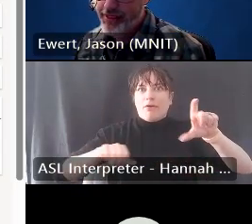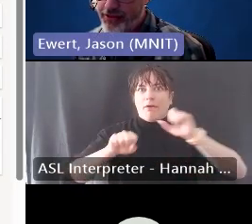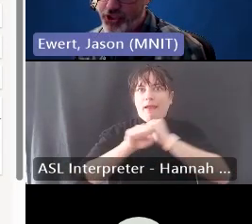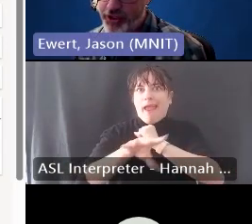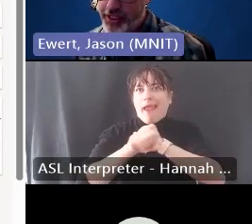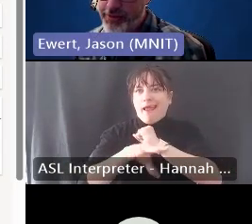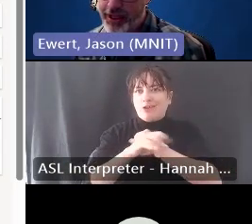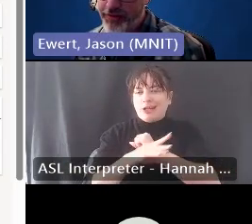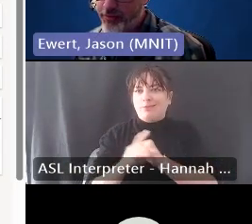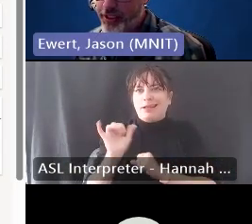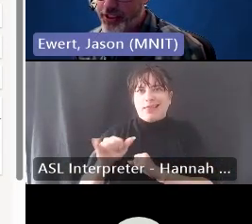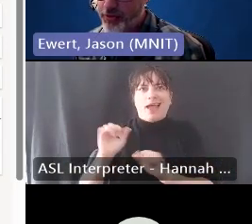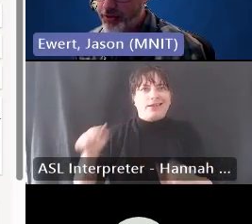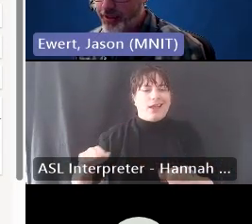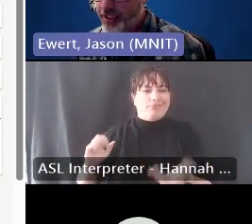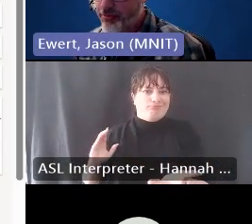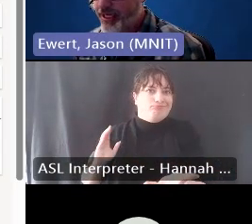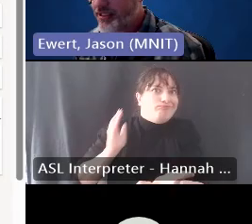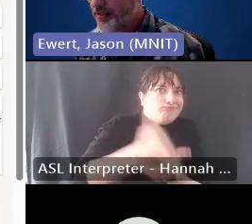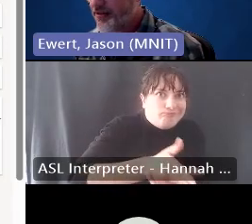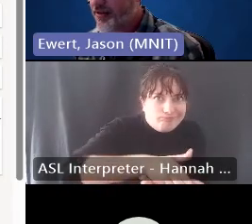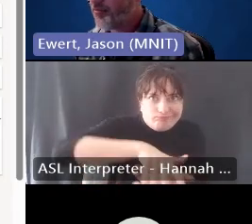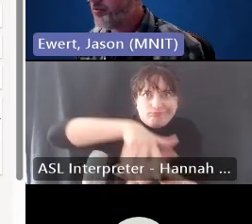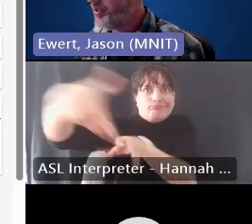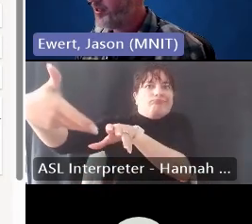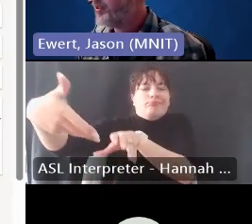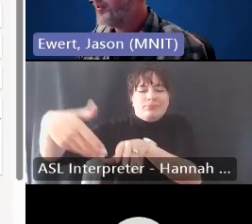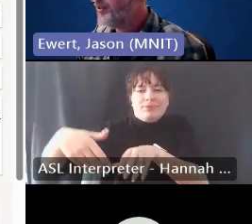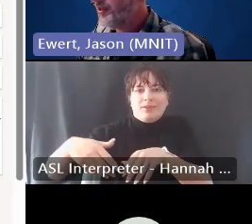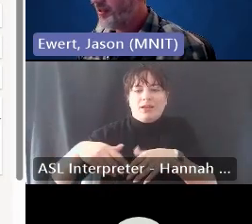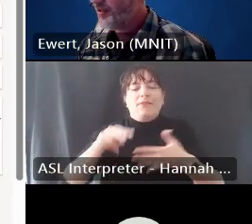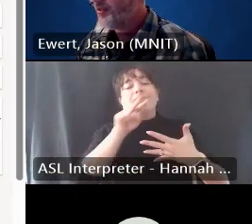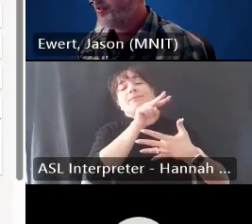inserting themselves in places where you wouldn't expect them to be. Yes.